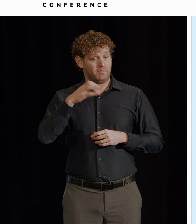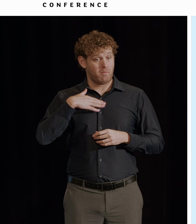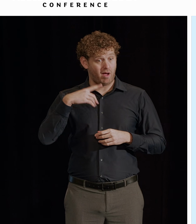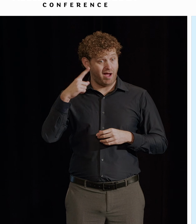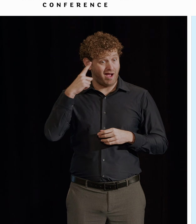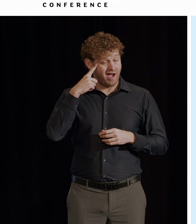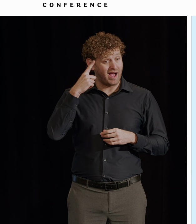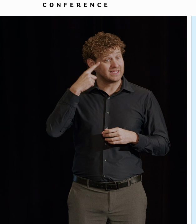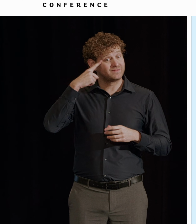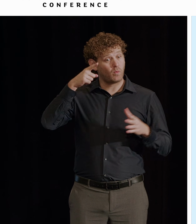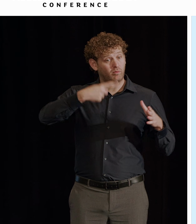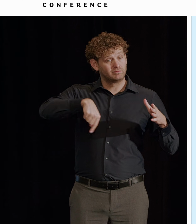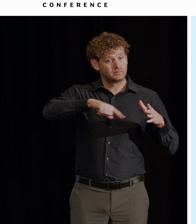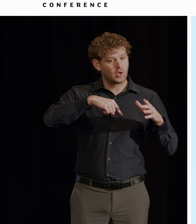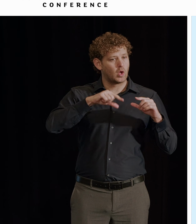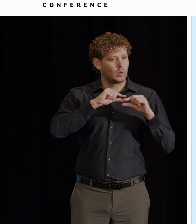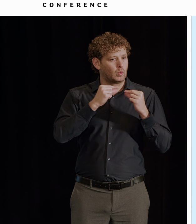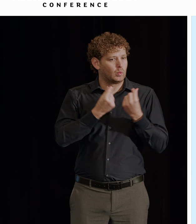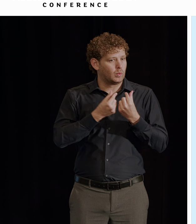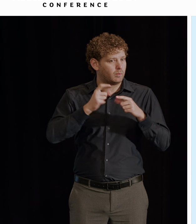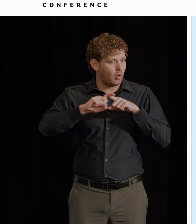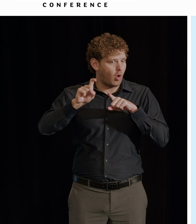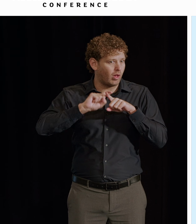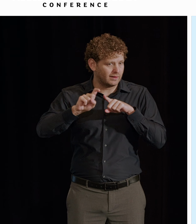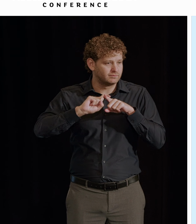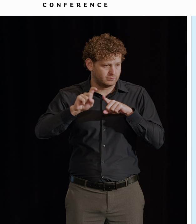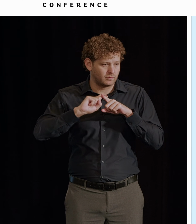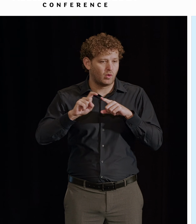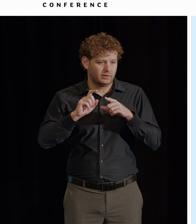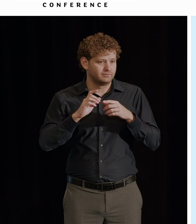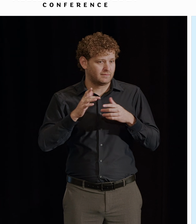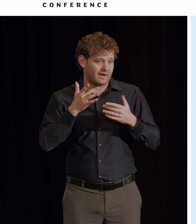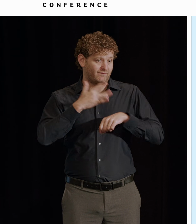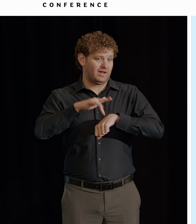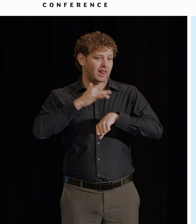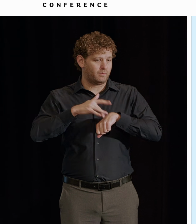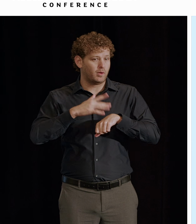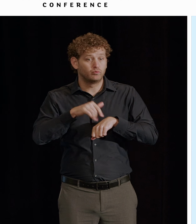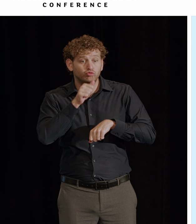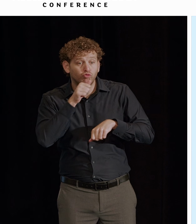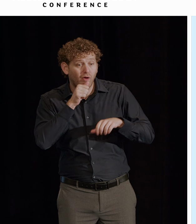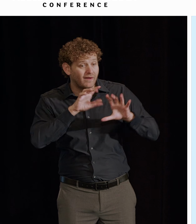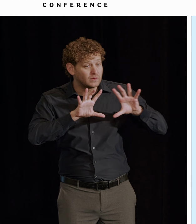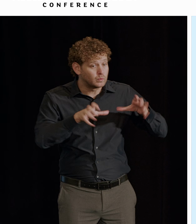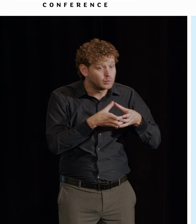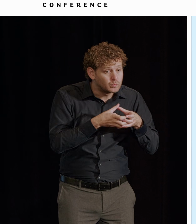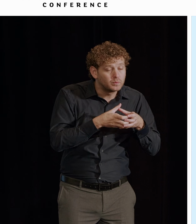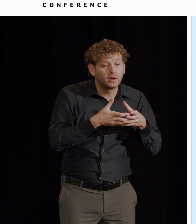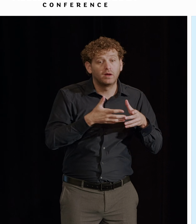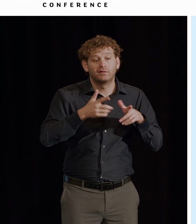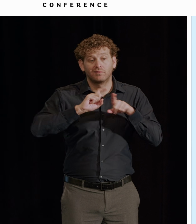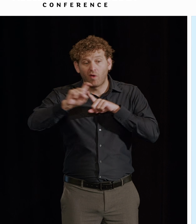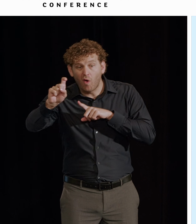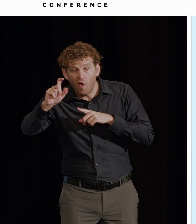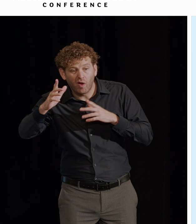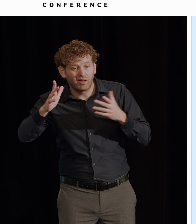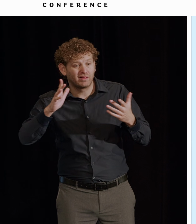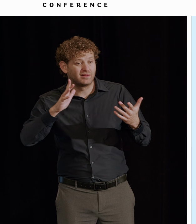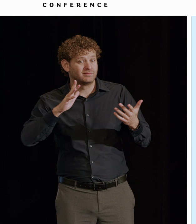This means you can now access your private groups of trusted friends, family, or specialists completely hands-free.